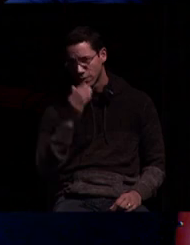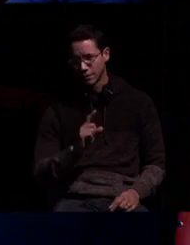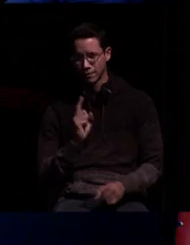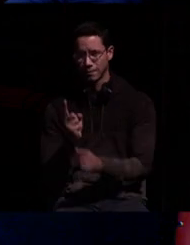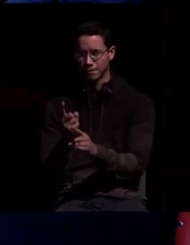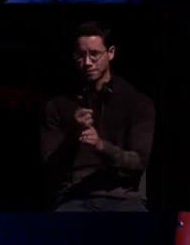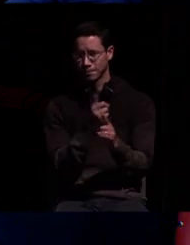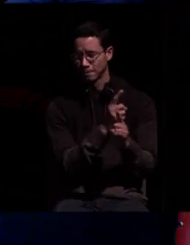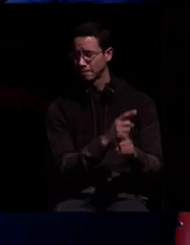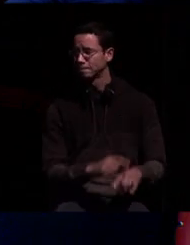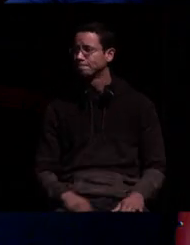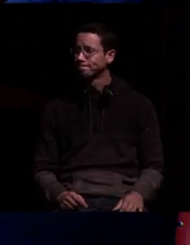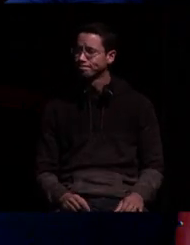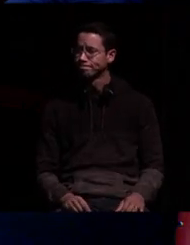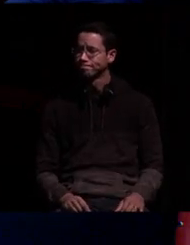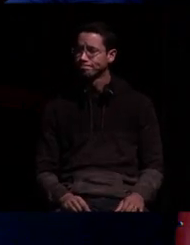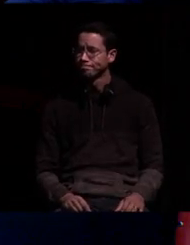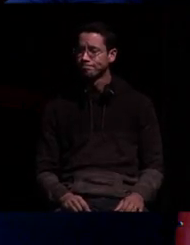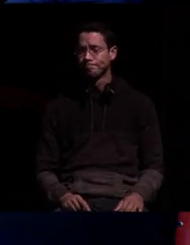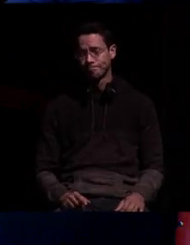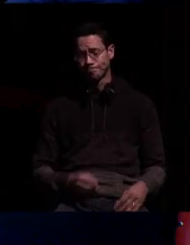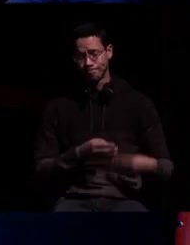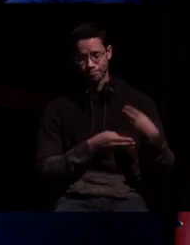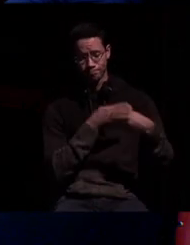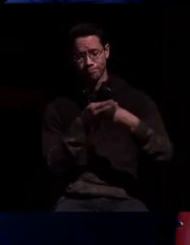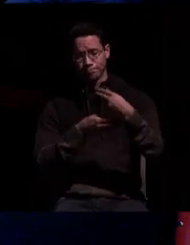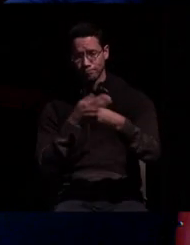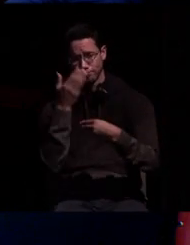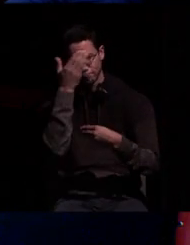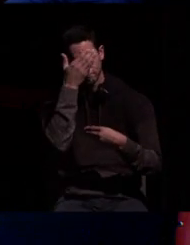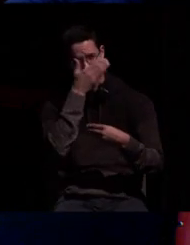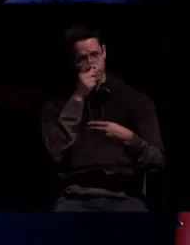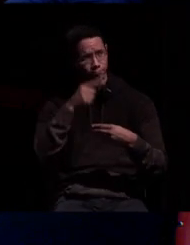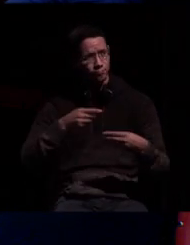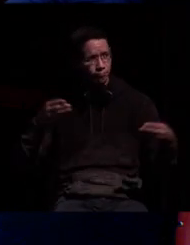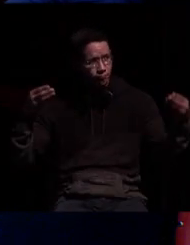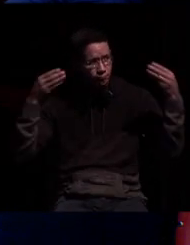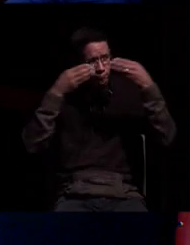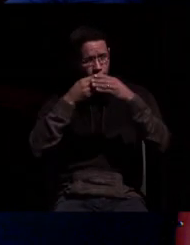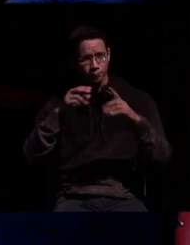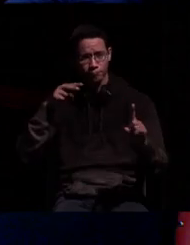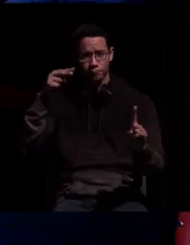Such is the process of “invisibility” and “stereotyping”